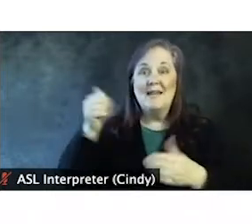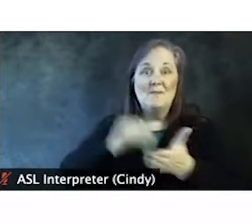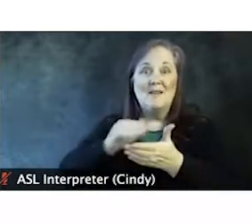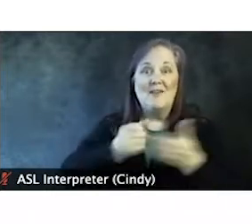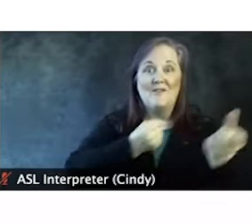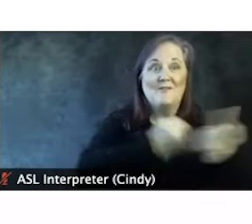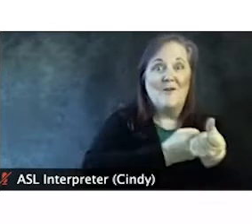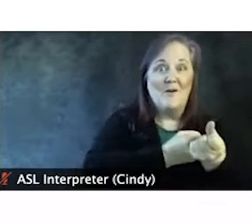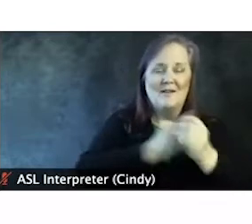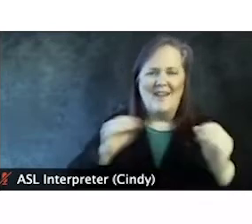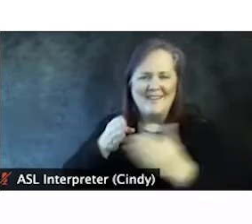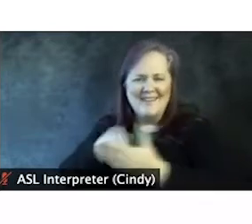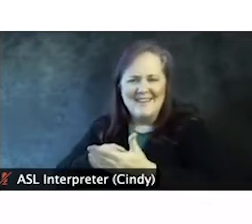that are weighing in are in opposition.